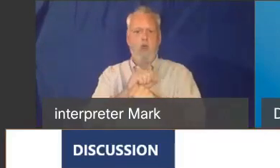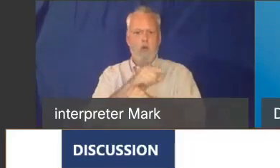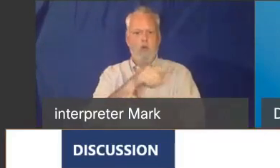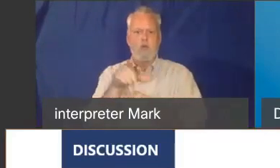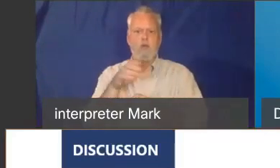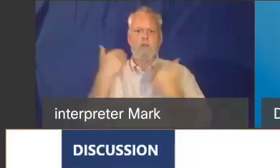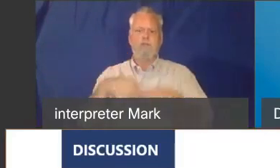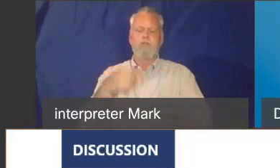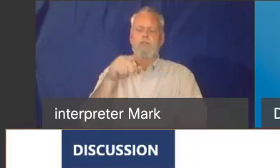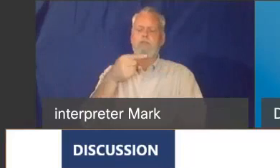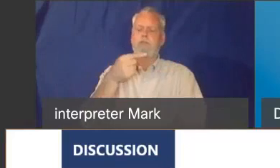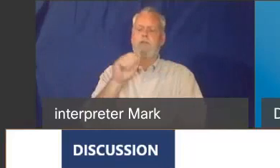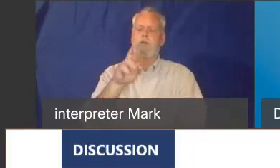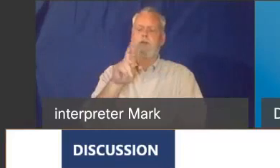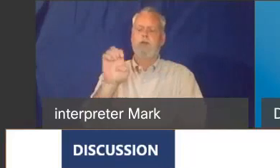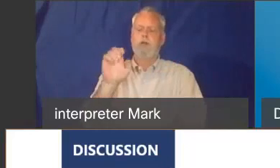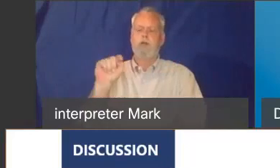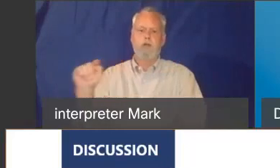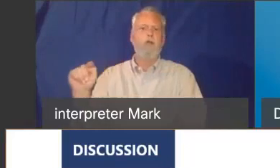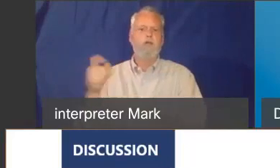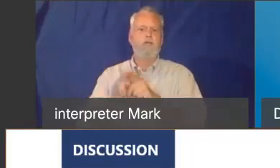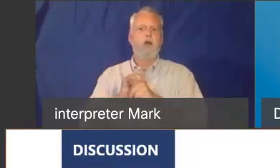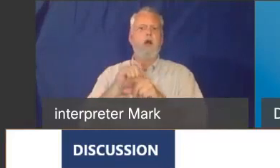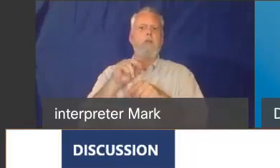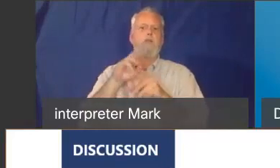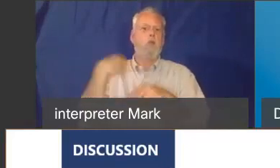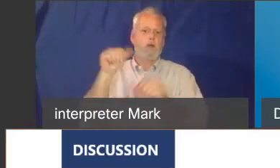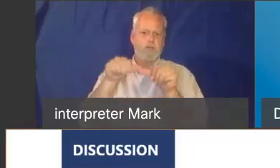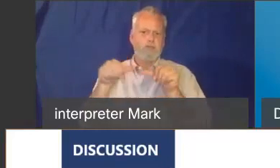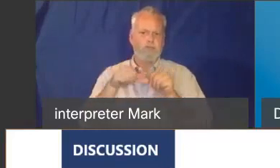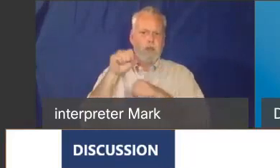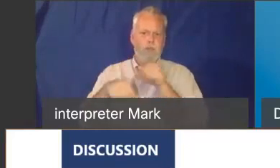I'm from the Washington area bicycles Association, and I was just checking back through my notes in 2015. we started the petition.